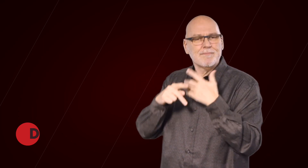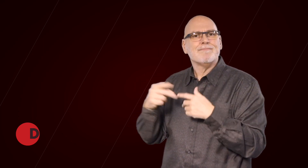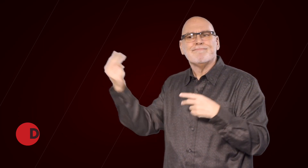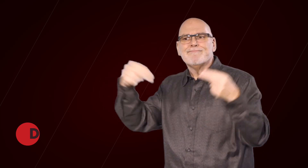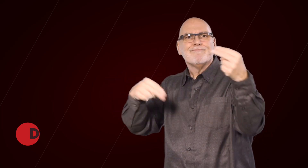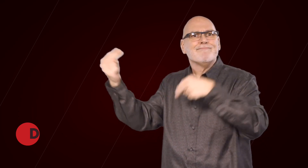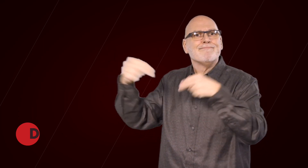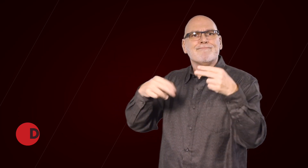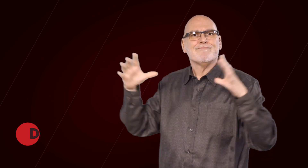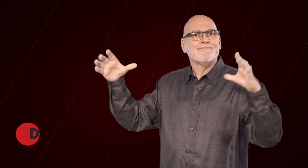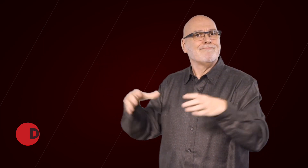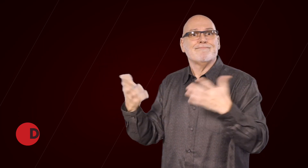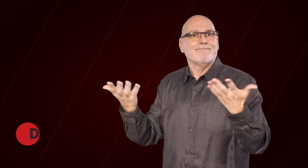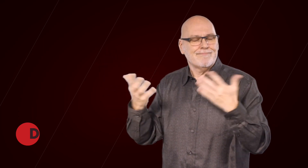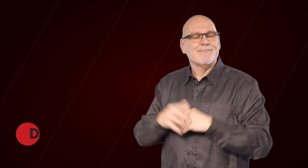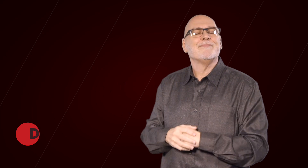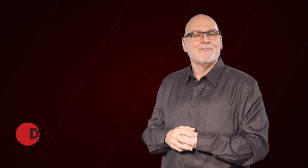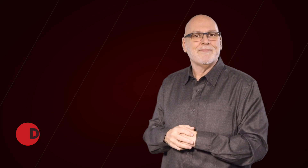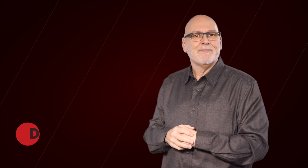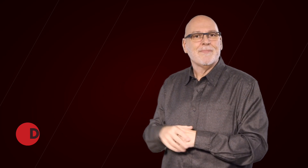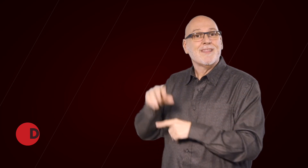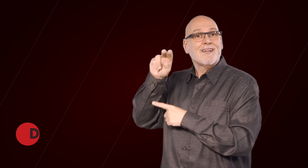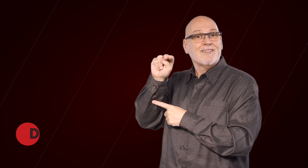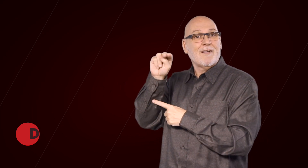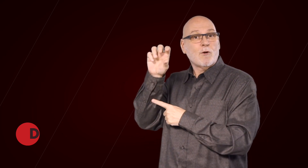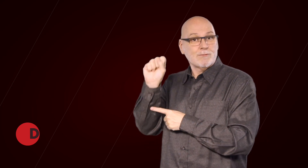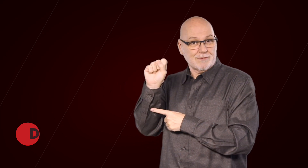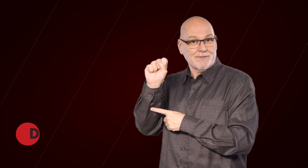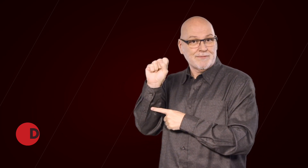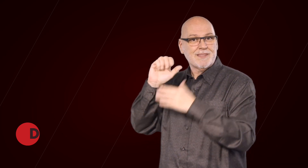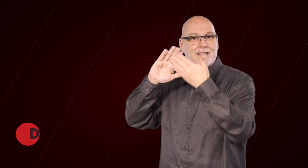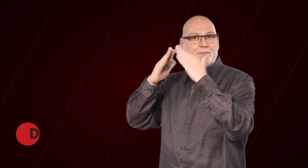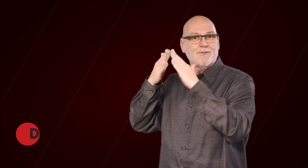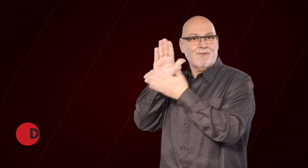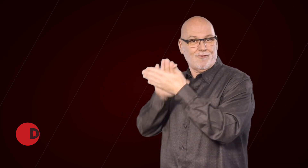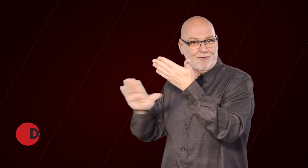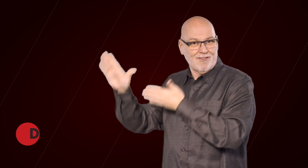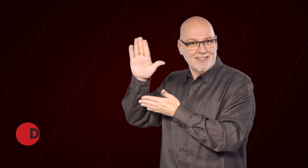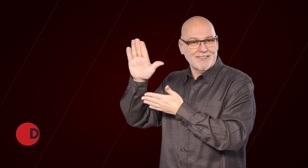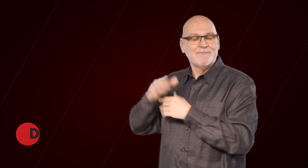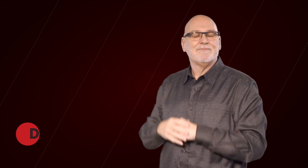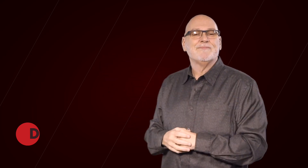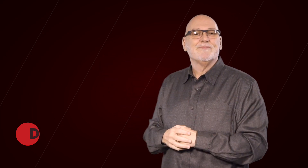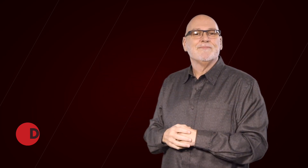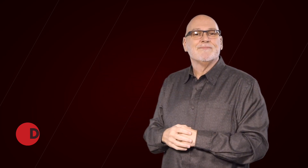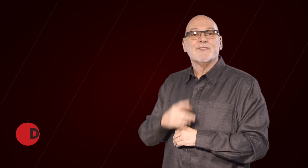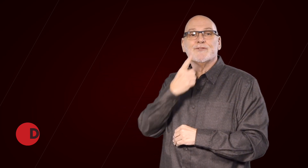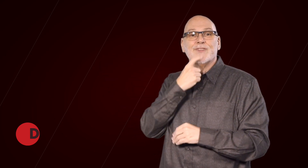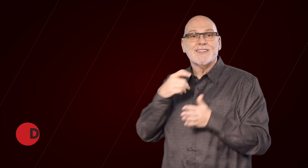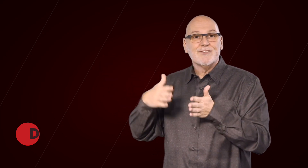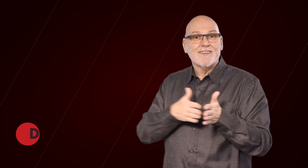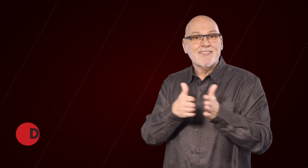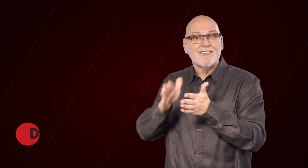at Nova Scotia Community College, Red River College Polytech,